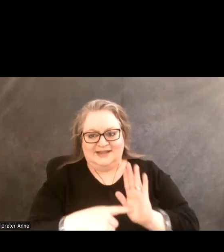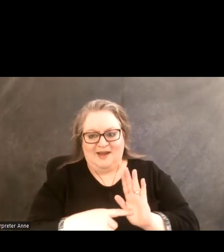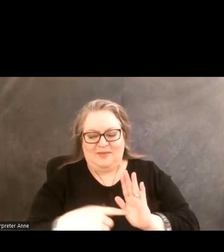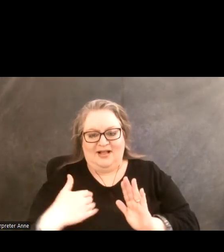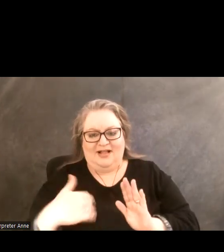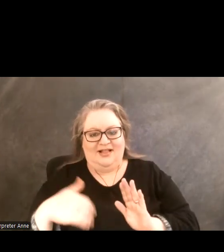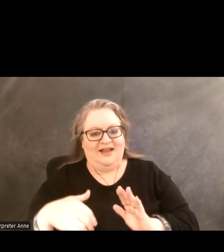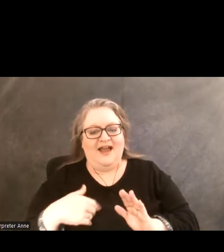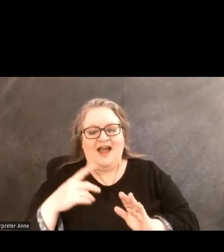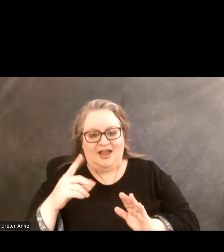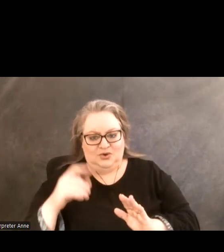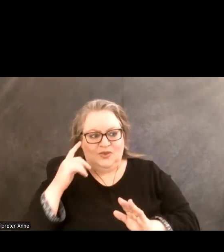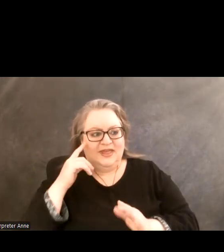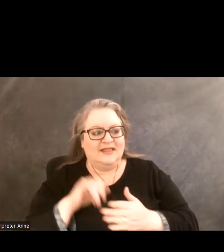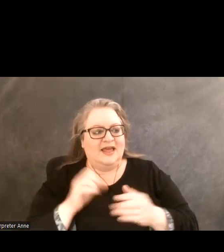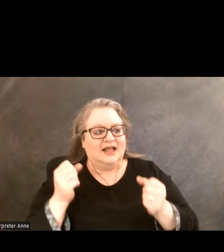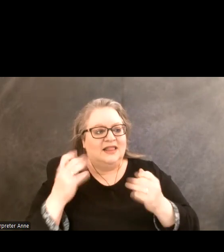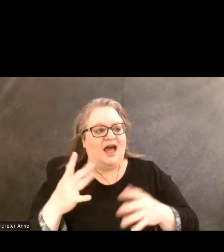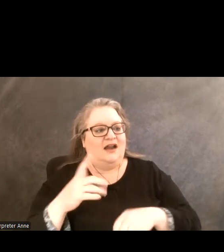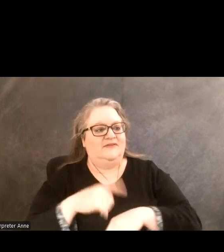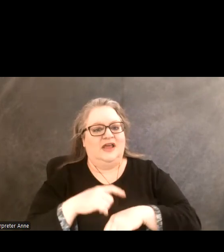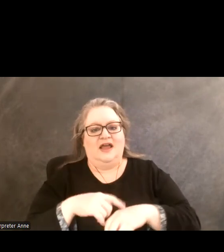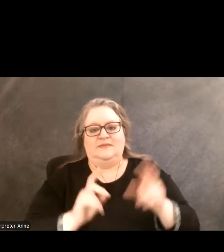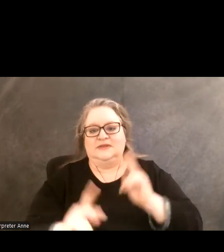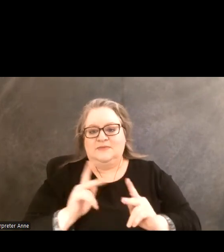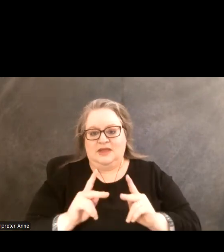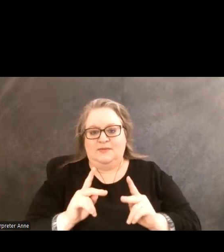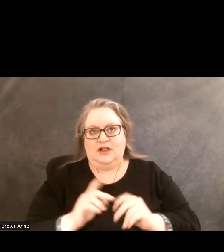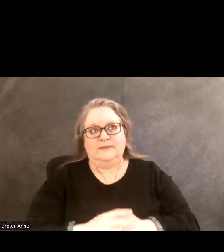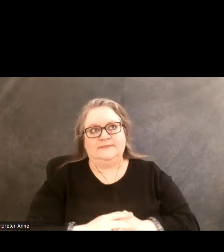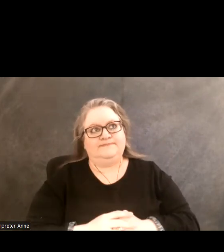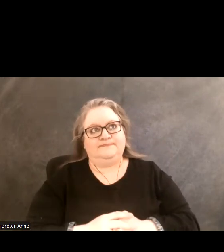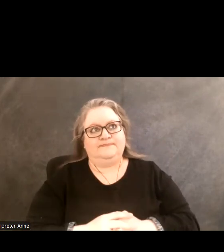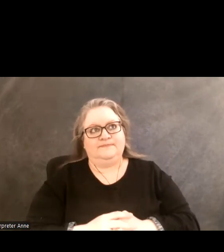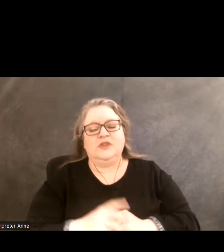do think that a lot of times, people do feel like they've